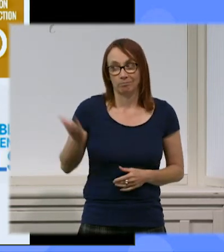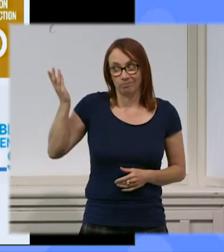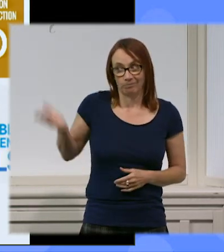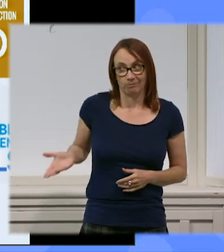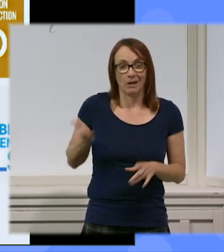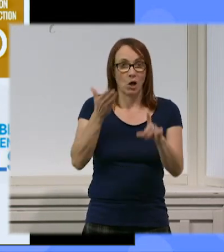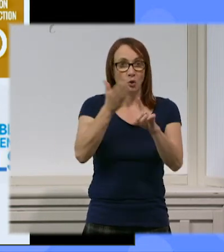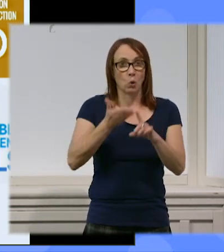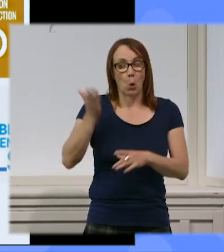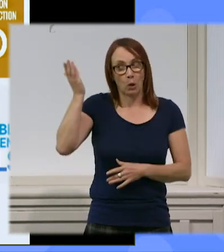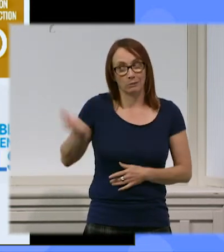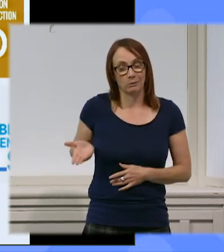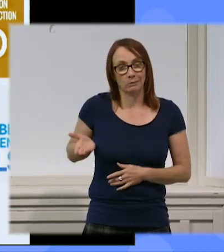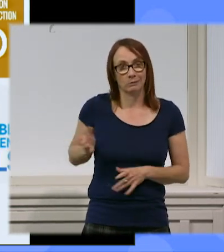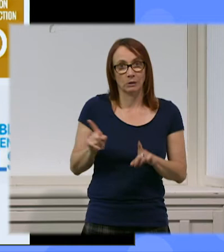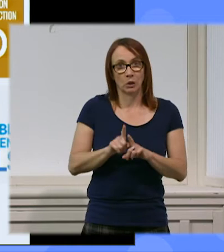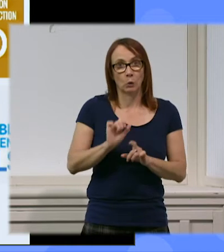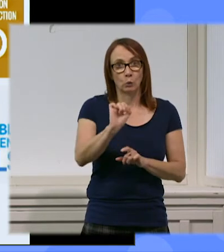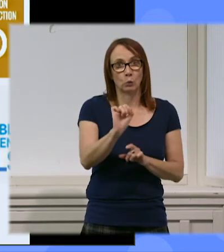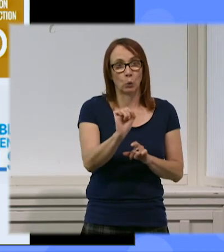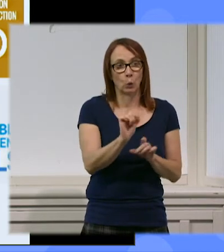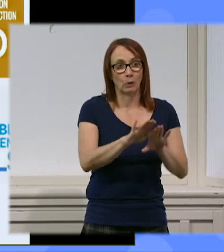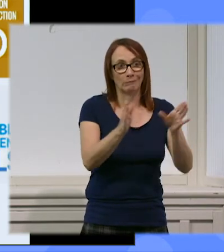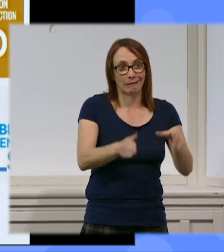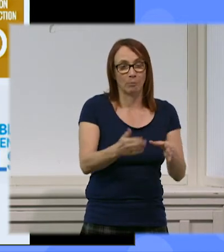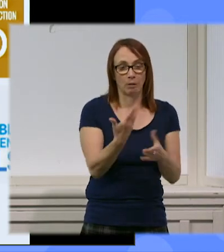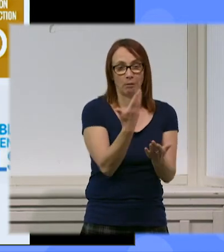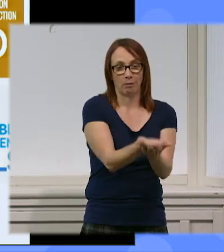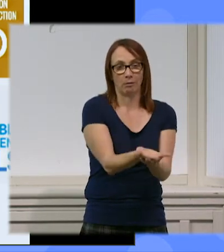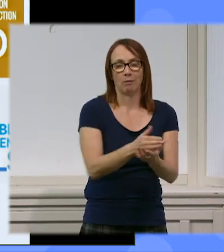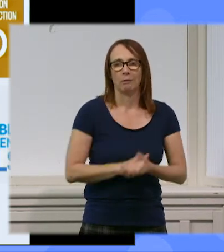have a set of these goals on your table and I think again I'm really struck with